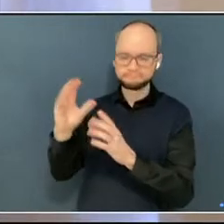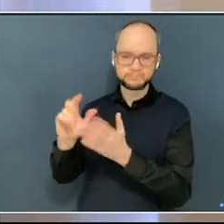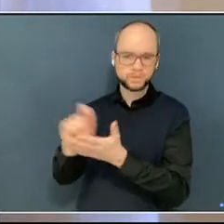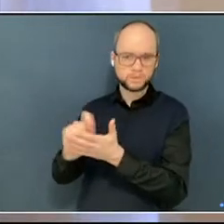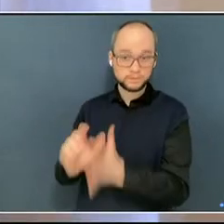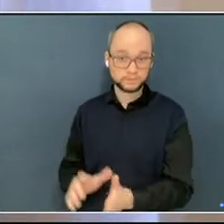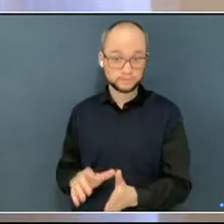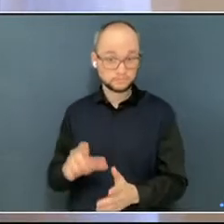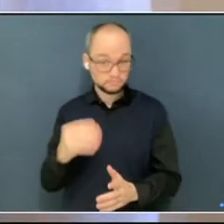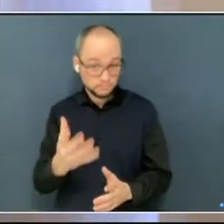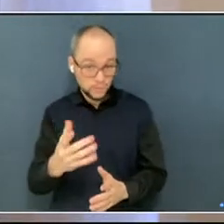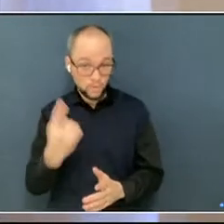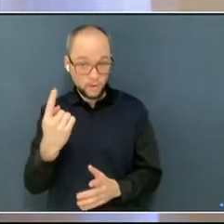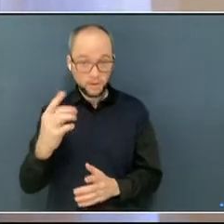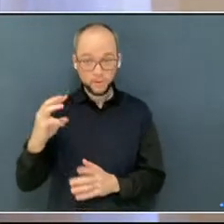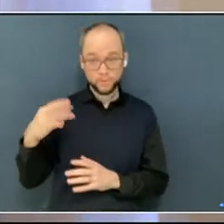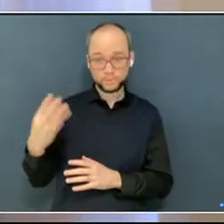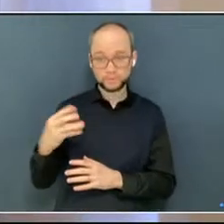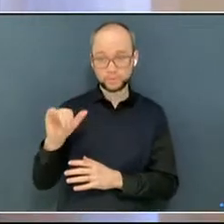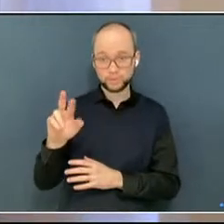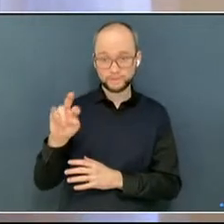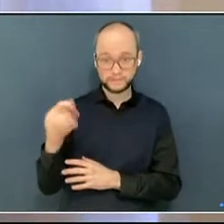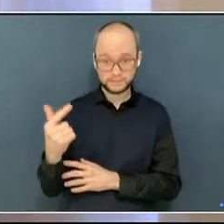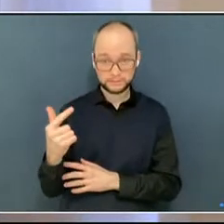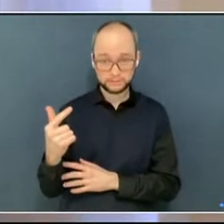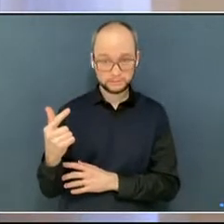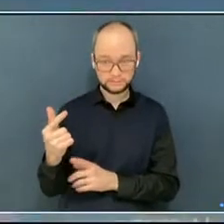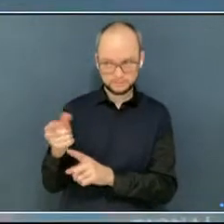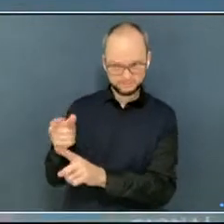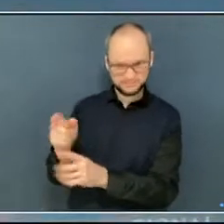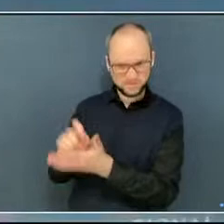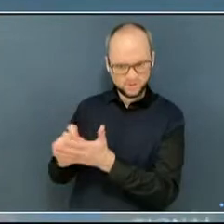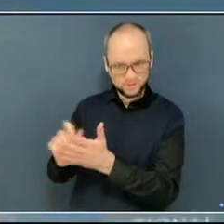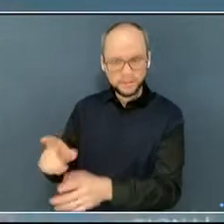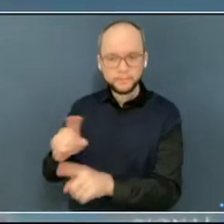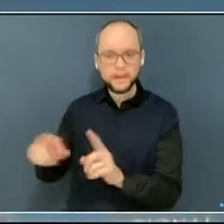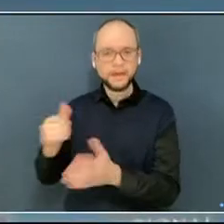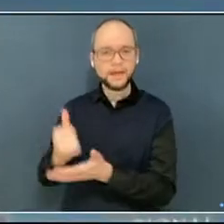me that superintendent job at Central Park. >> I did not know that connection.